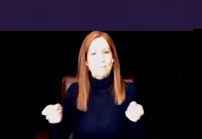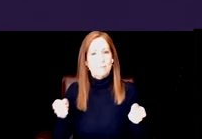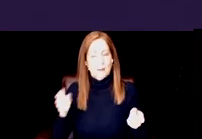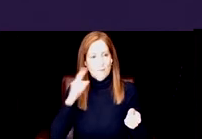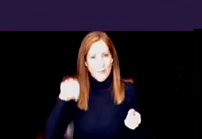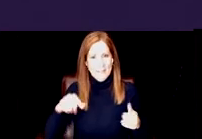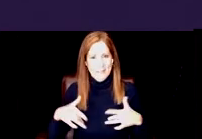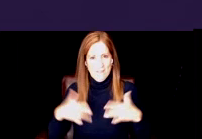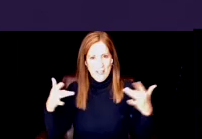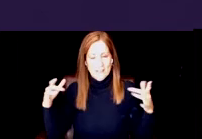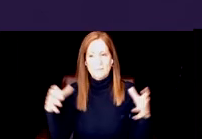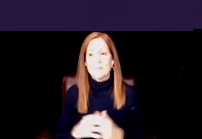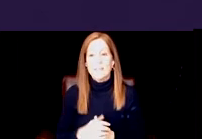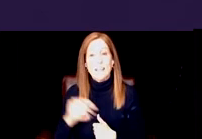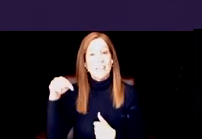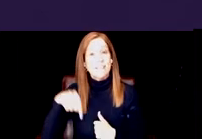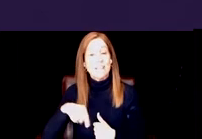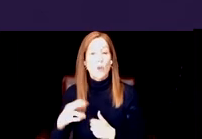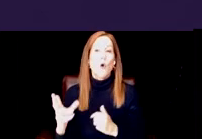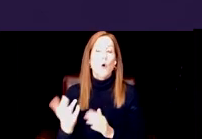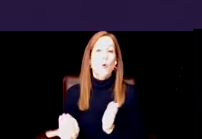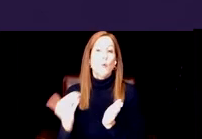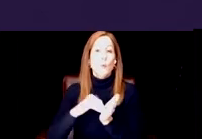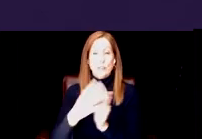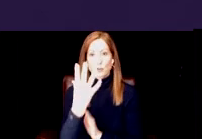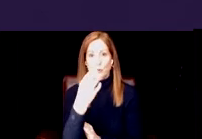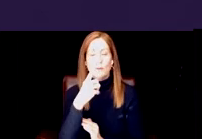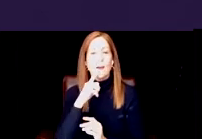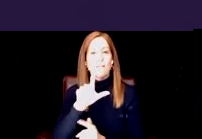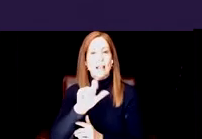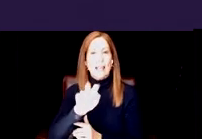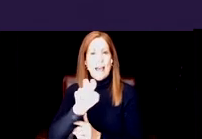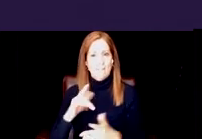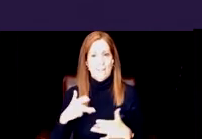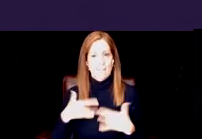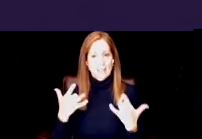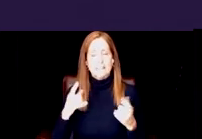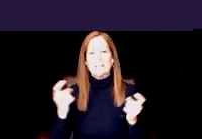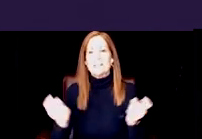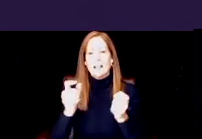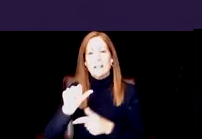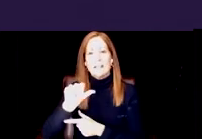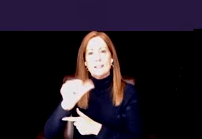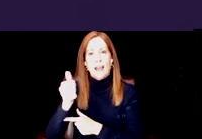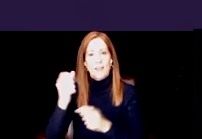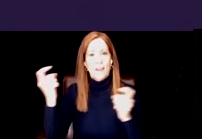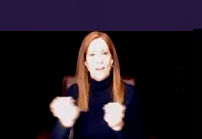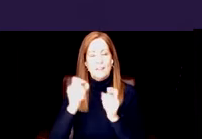This is the reshoot of a live event celebrating the 10th anniversary of the State of Minnesota